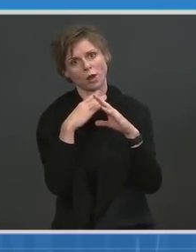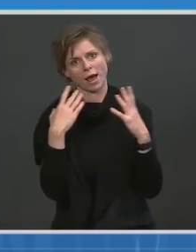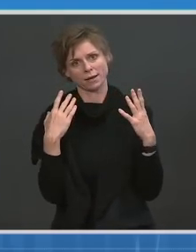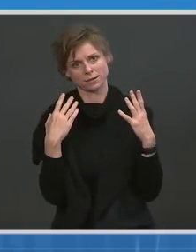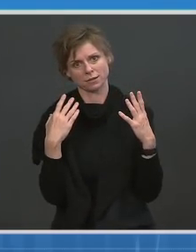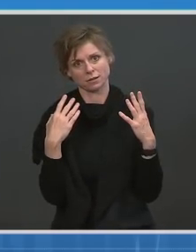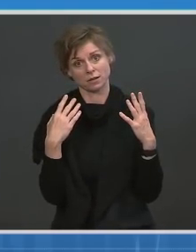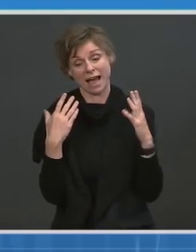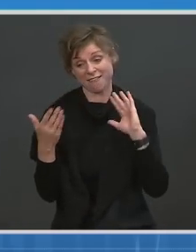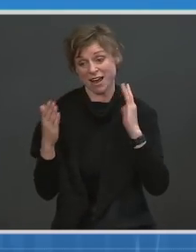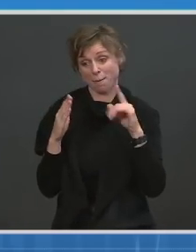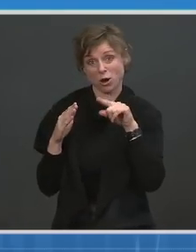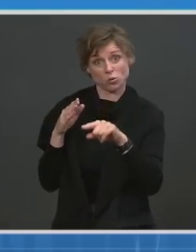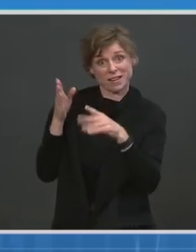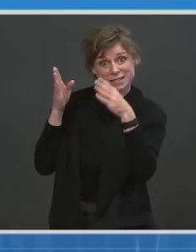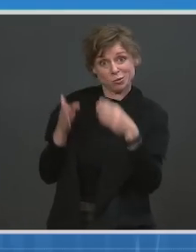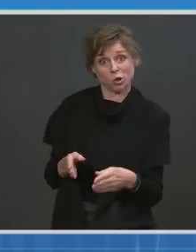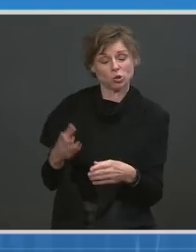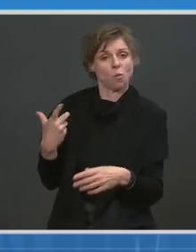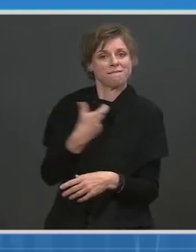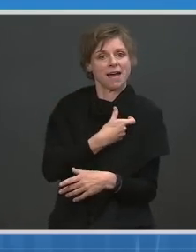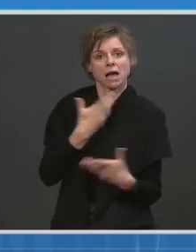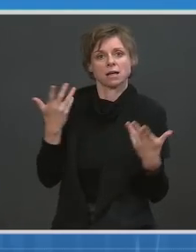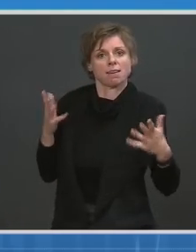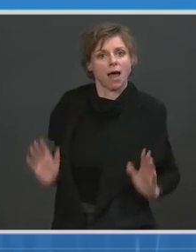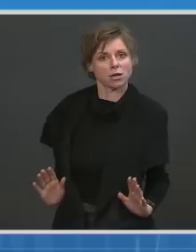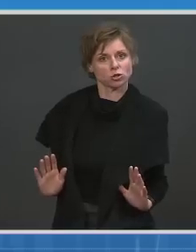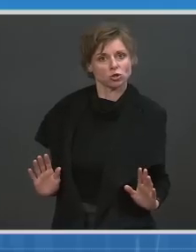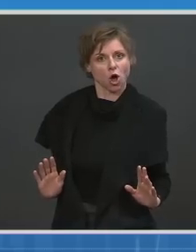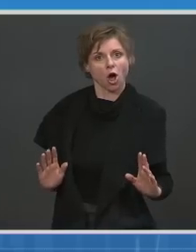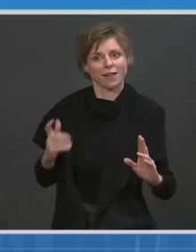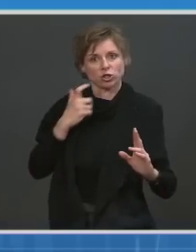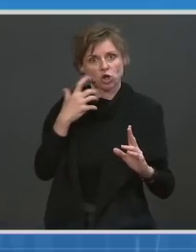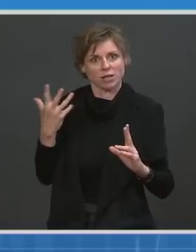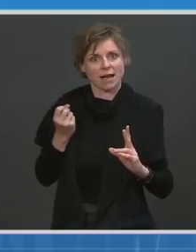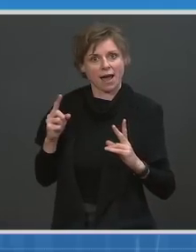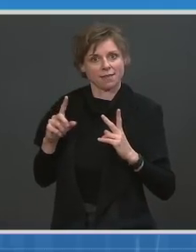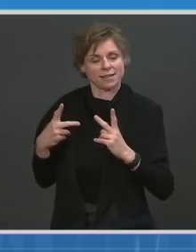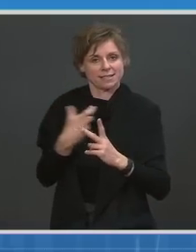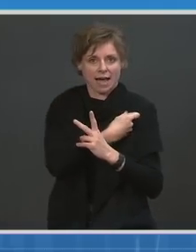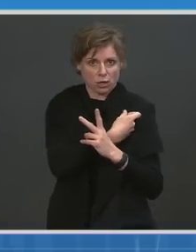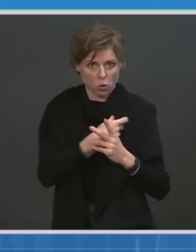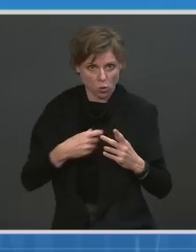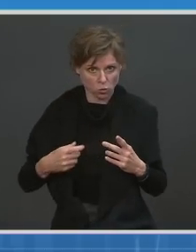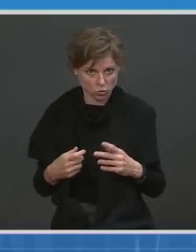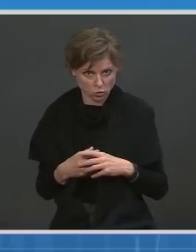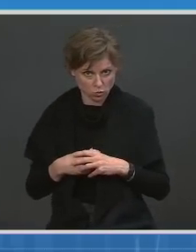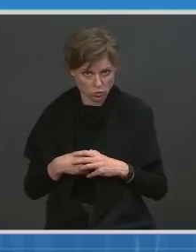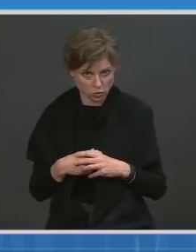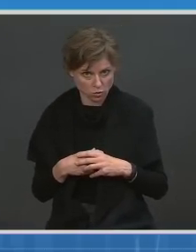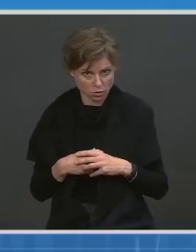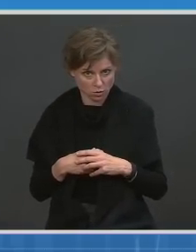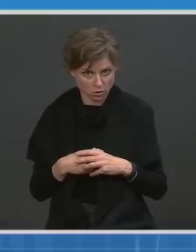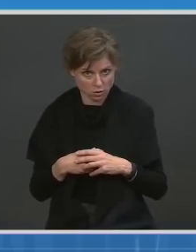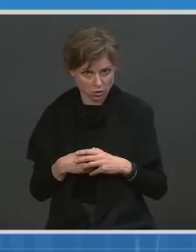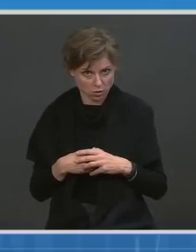who has just been vaccinated and received a second dose. Now, obviously, the places that are now looking at that